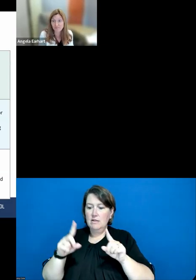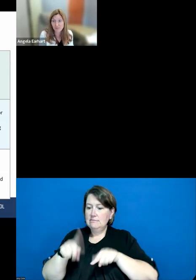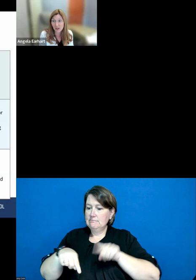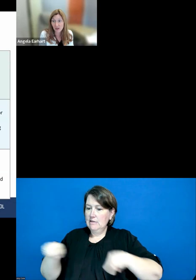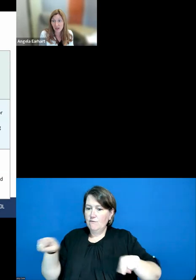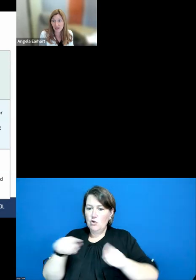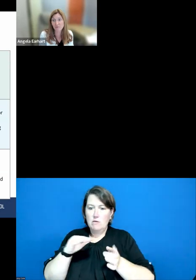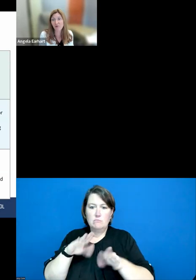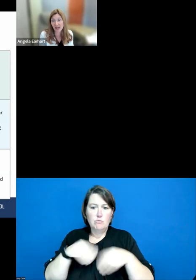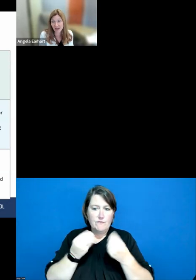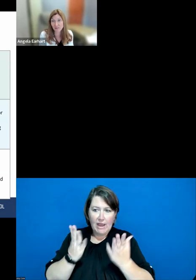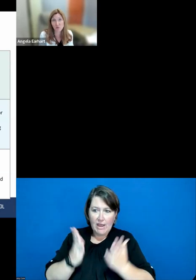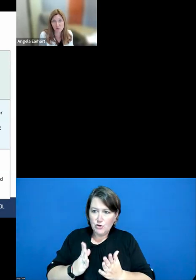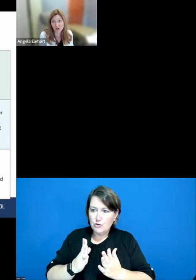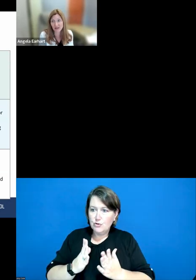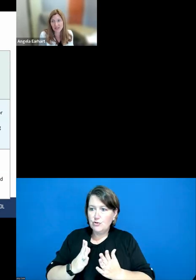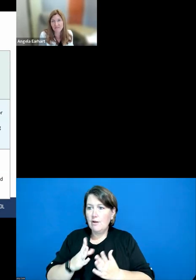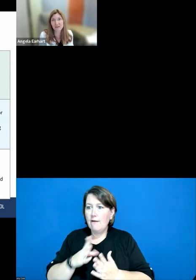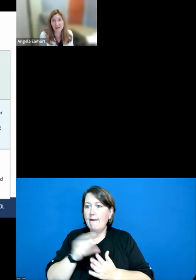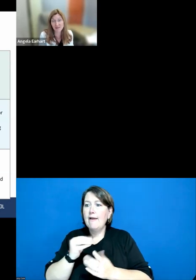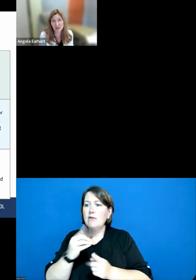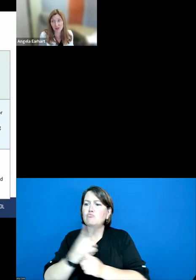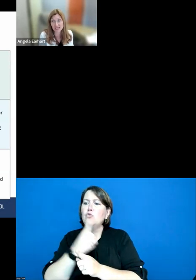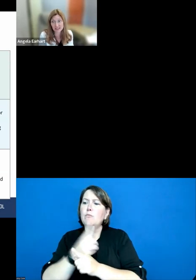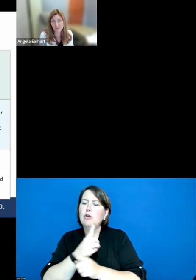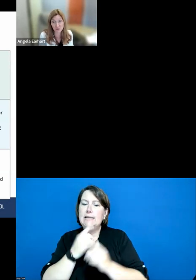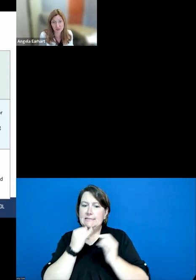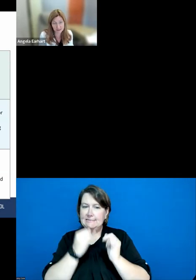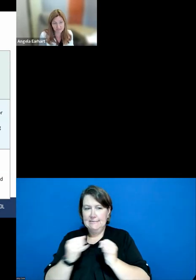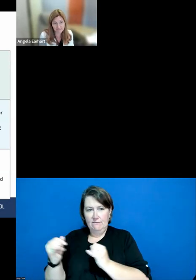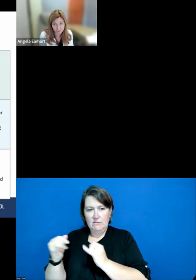and to provide appropriate and individualized support.